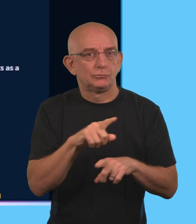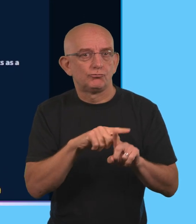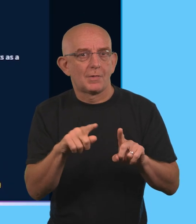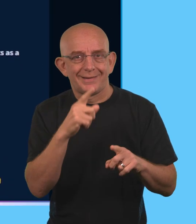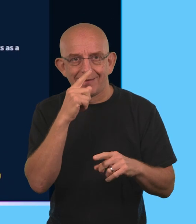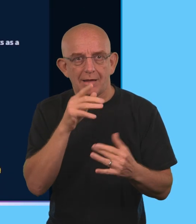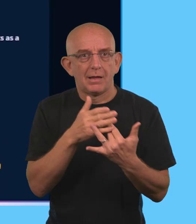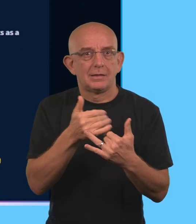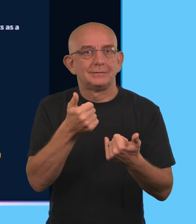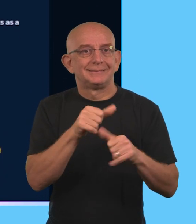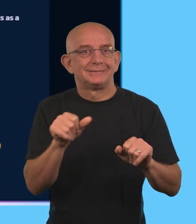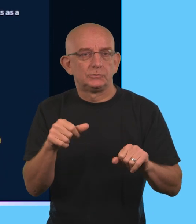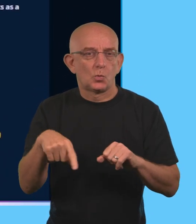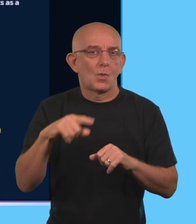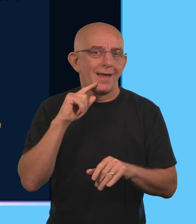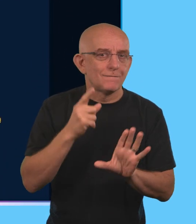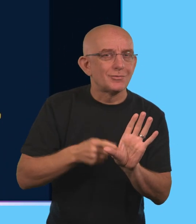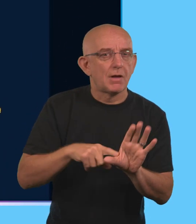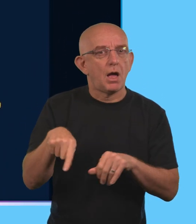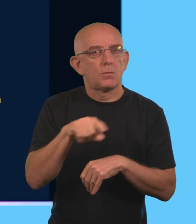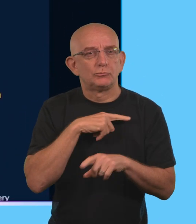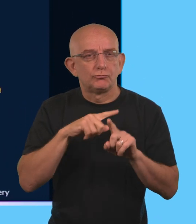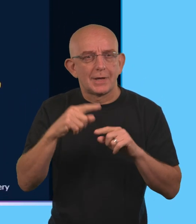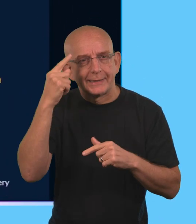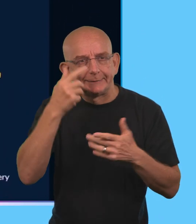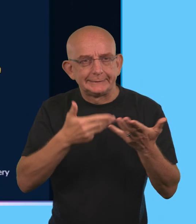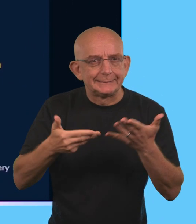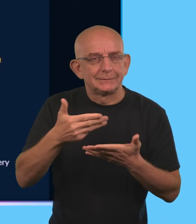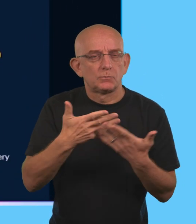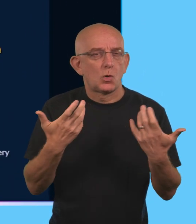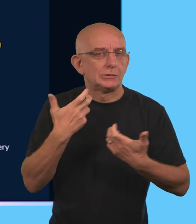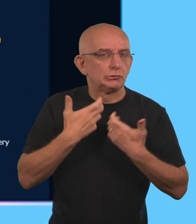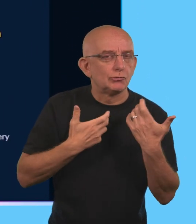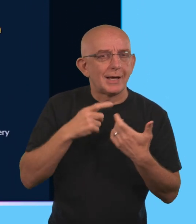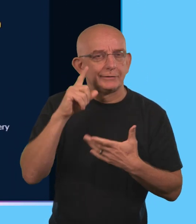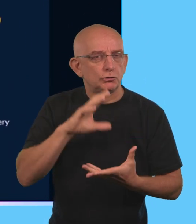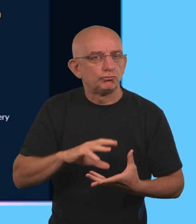So, every year, we make an effort to find new, interesting, and creative